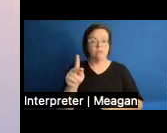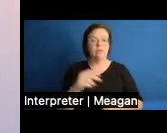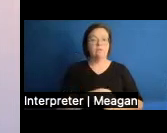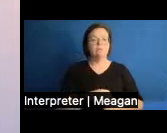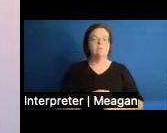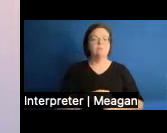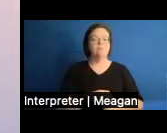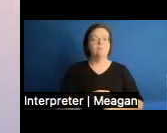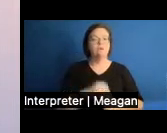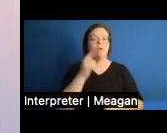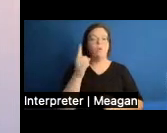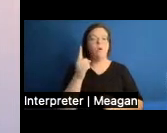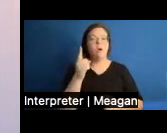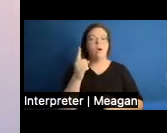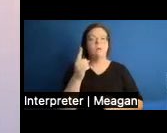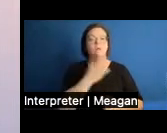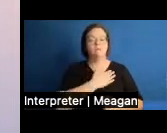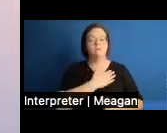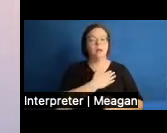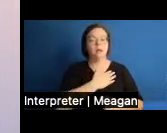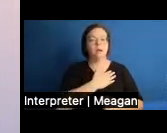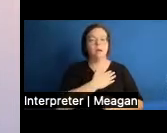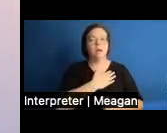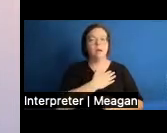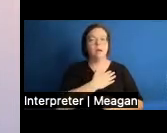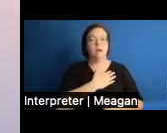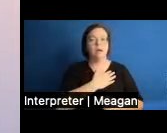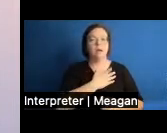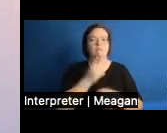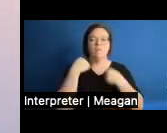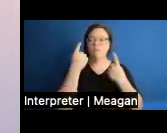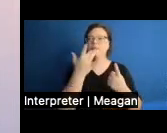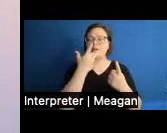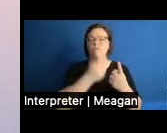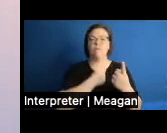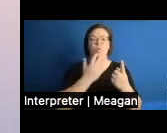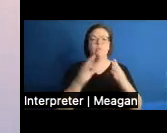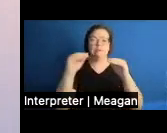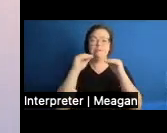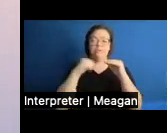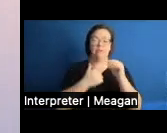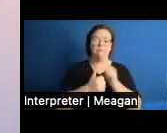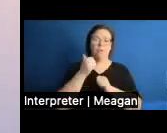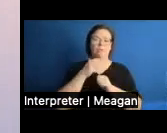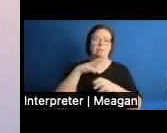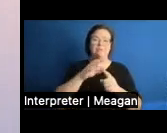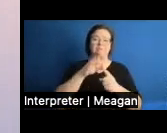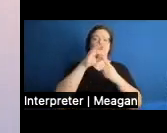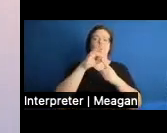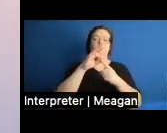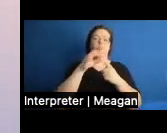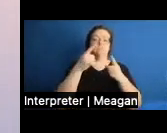One of my all time favorite poets that teaches me the most especially when it comes to ecology and